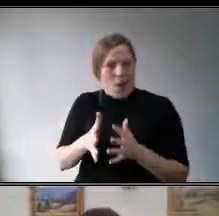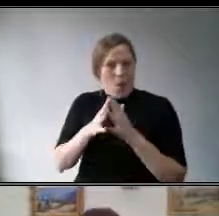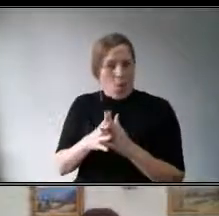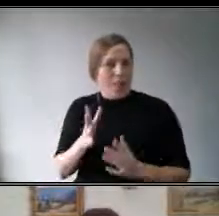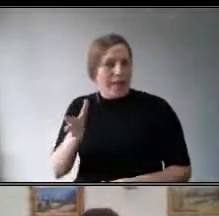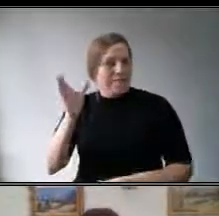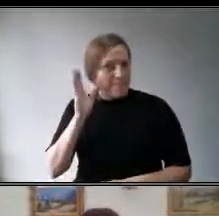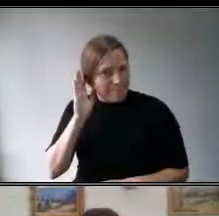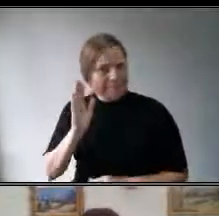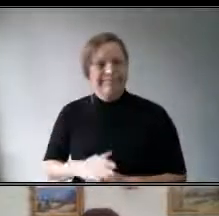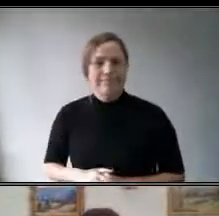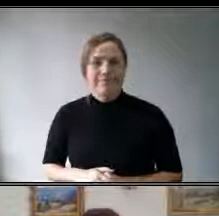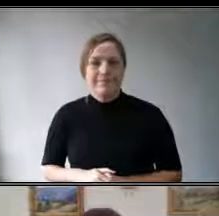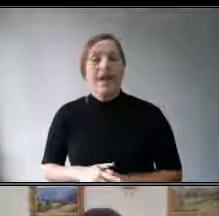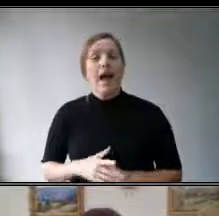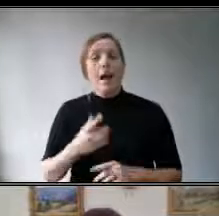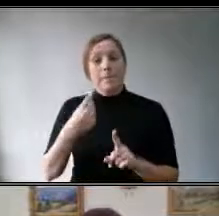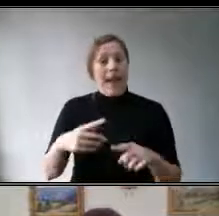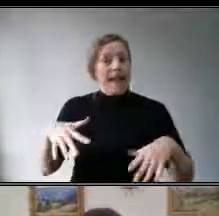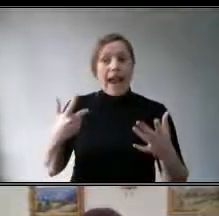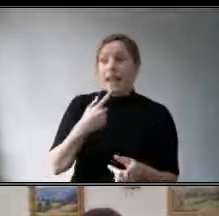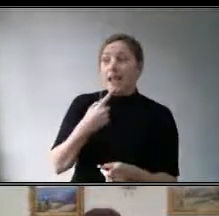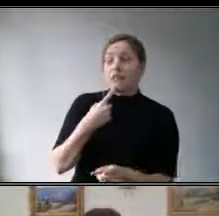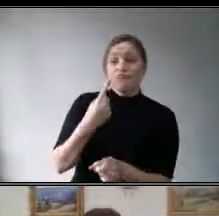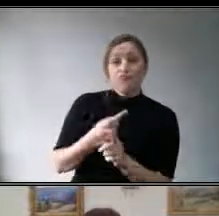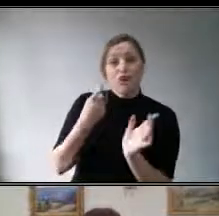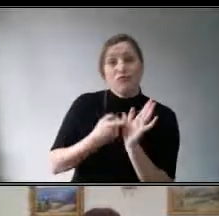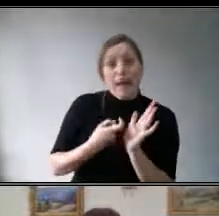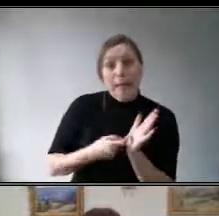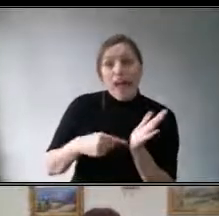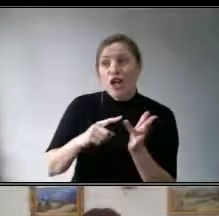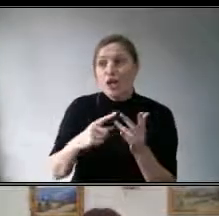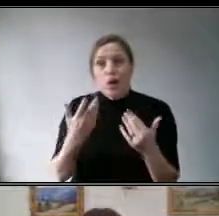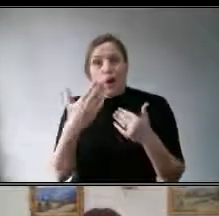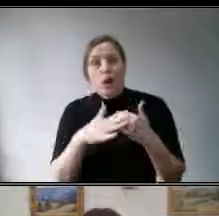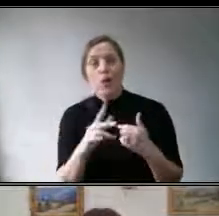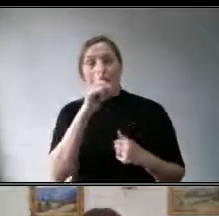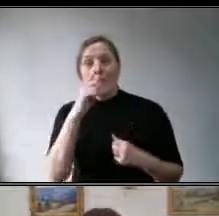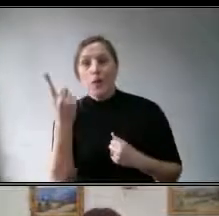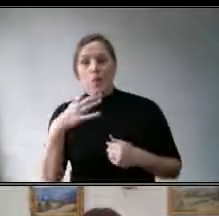dogs and interns um this time around but we might start with you janelle if you want to kick us off